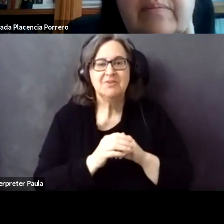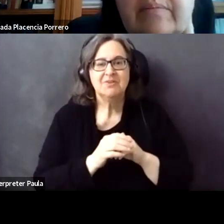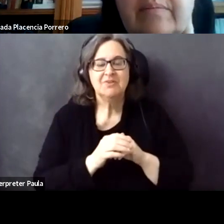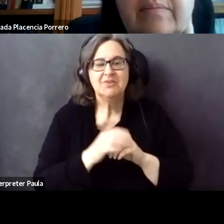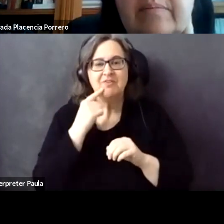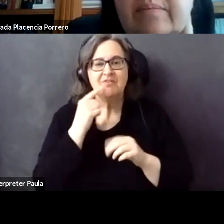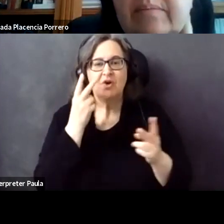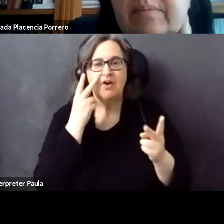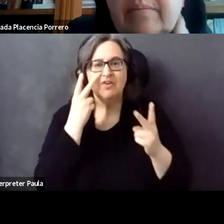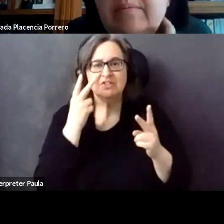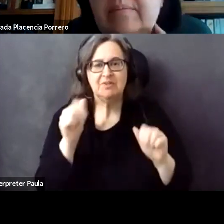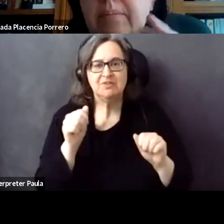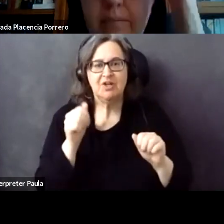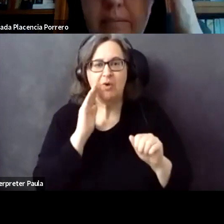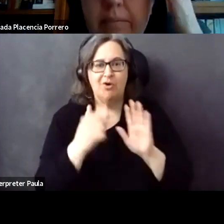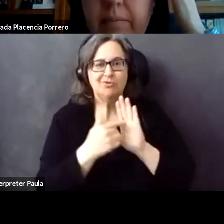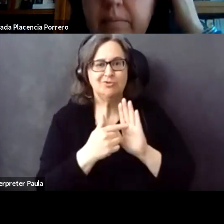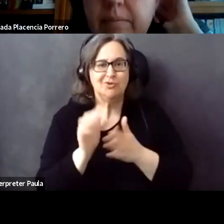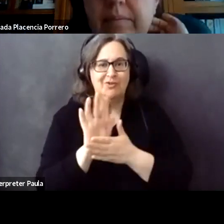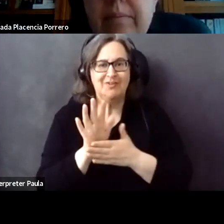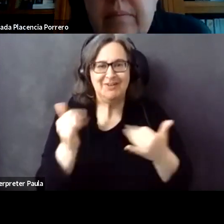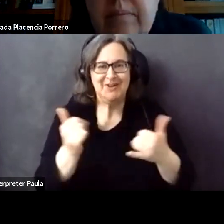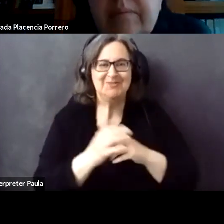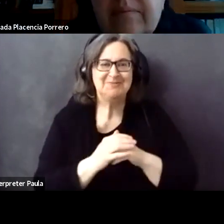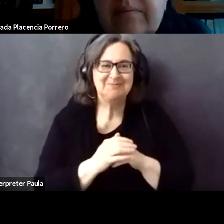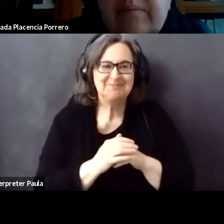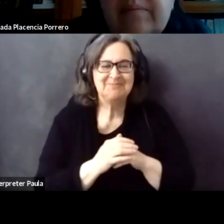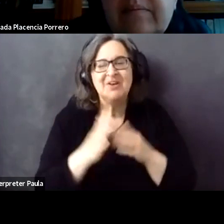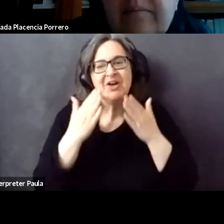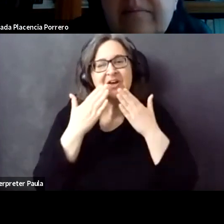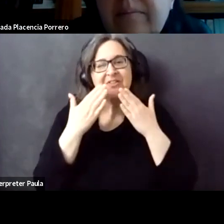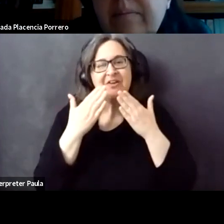you can hear me.